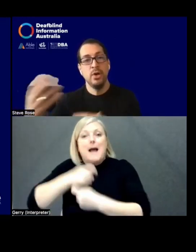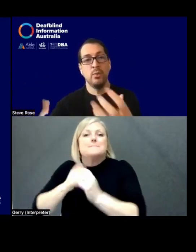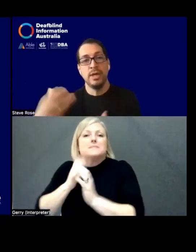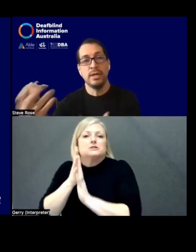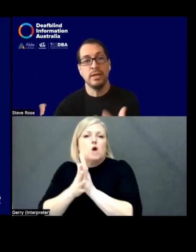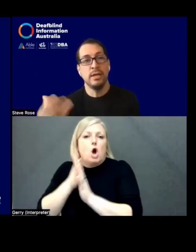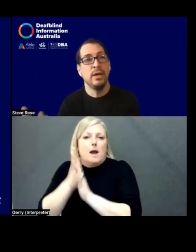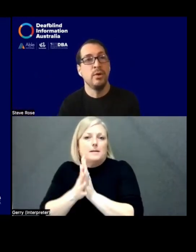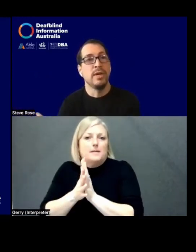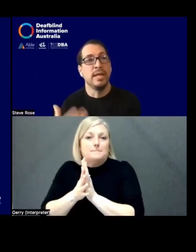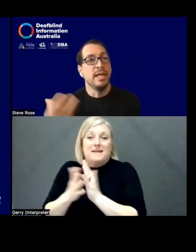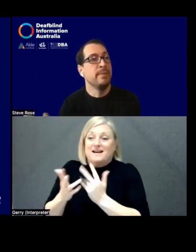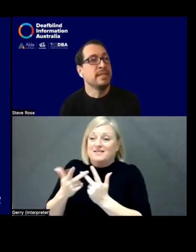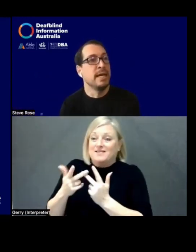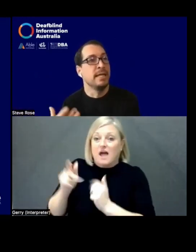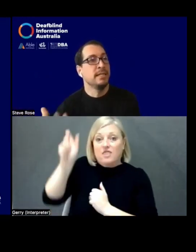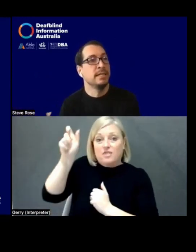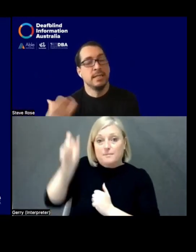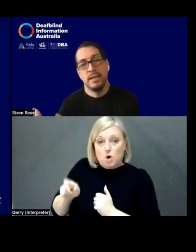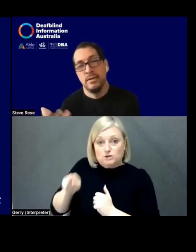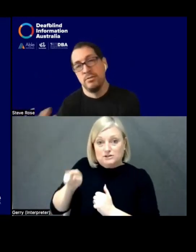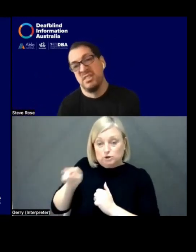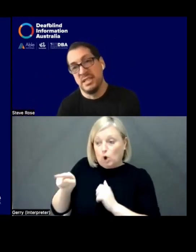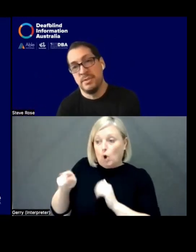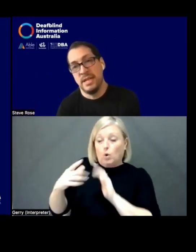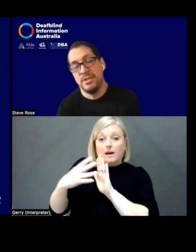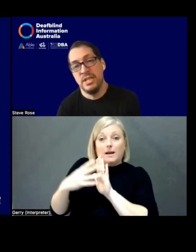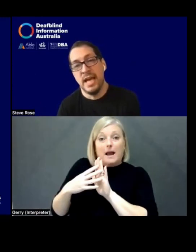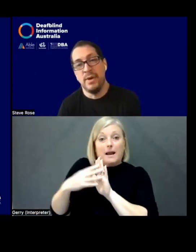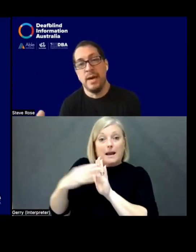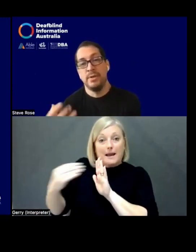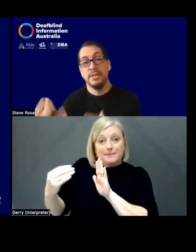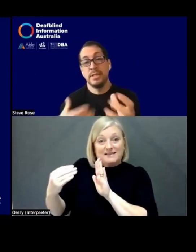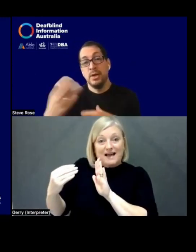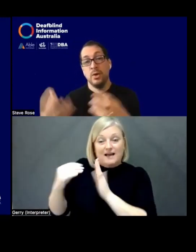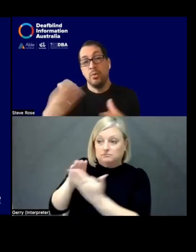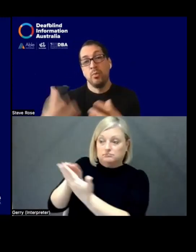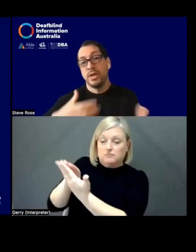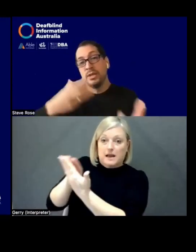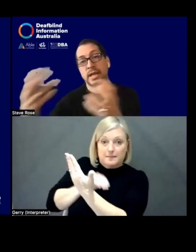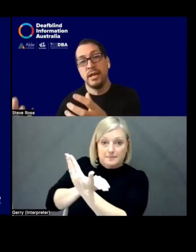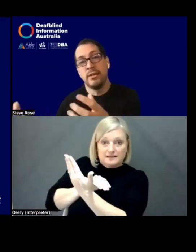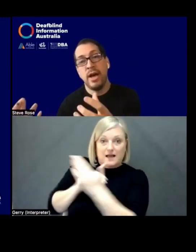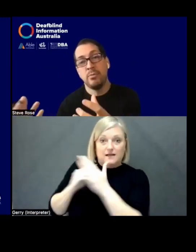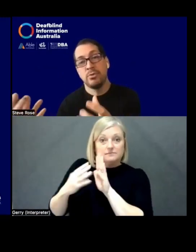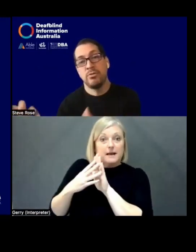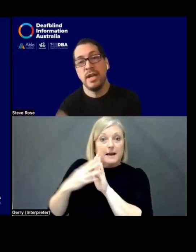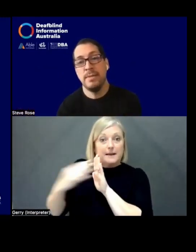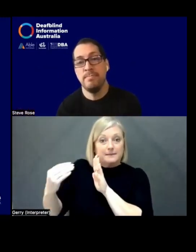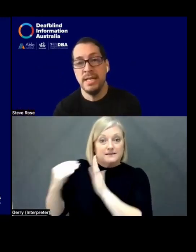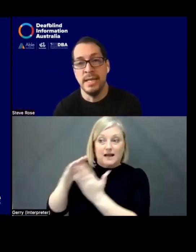we can imitate, because that's potentially how it happens, we can then help create meaning.